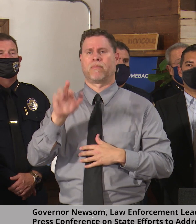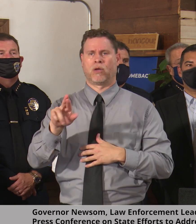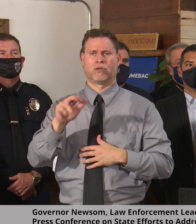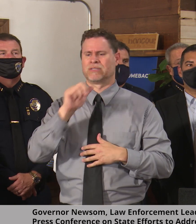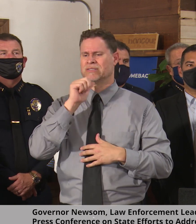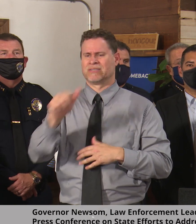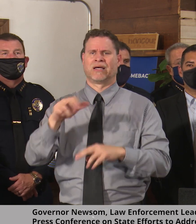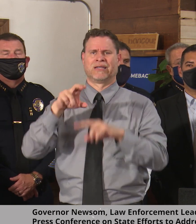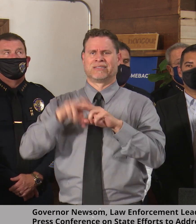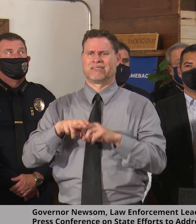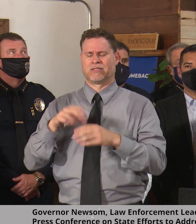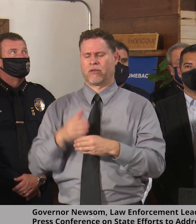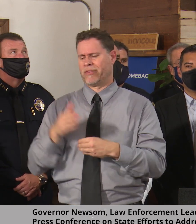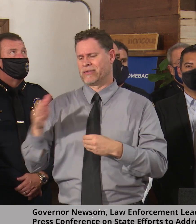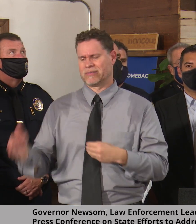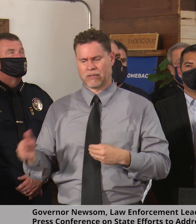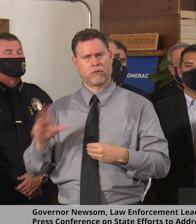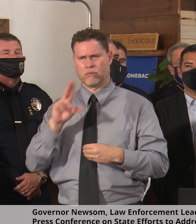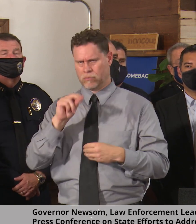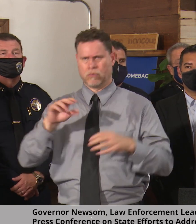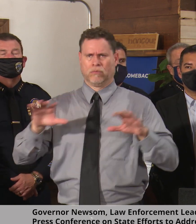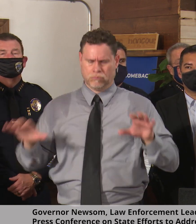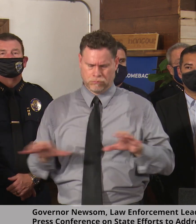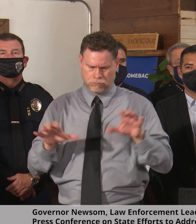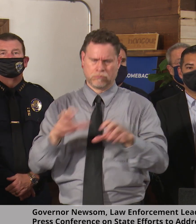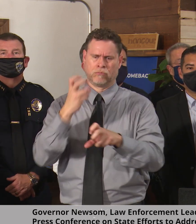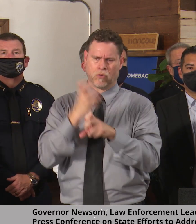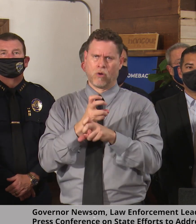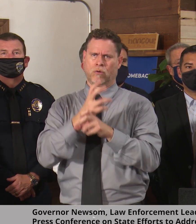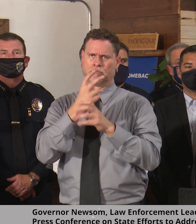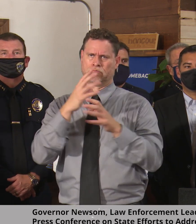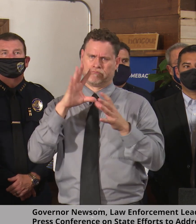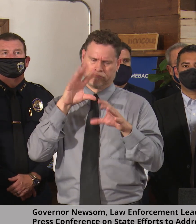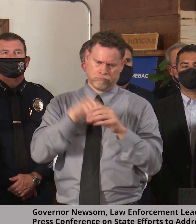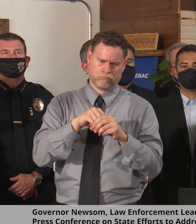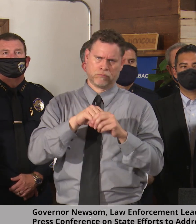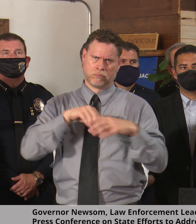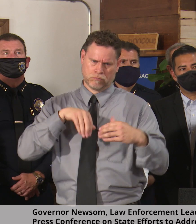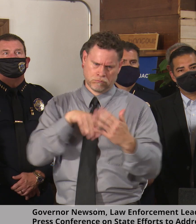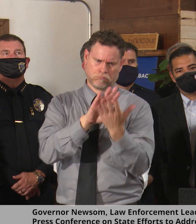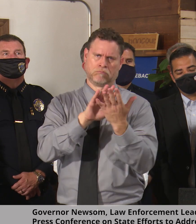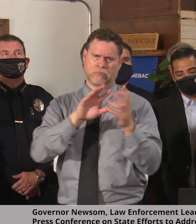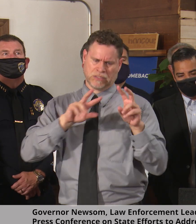sitting on the sideline. They're working hard to address these issues and we'll continue to do so